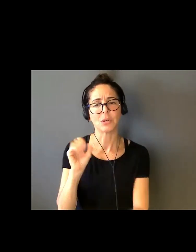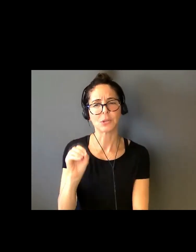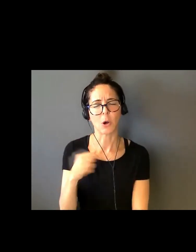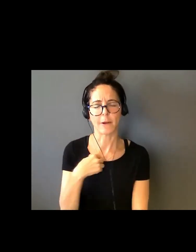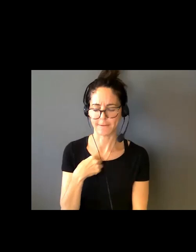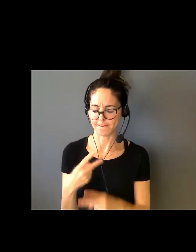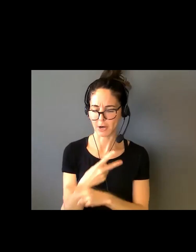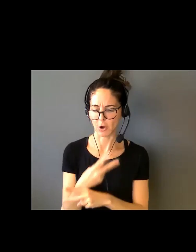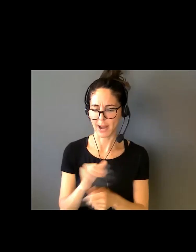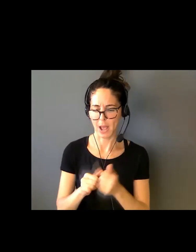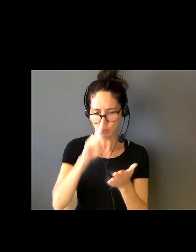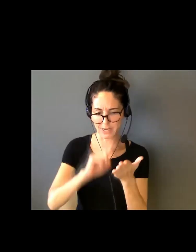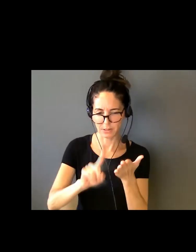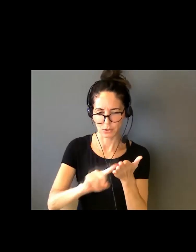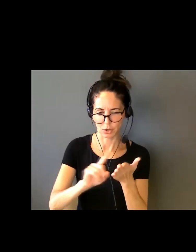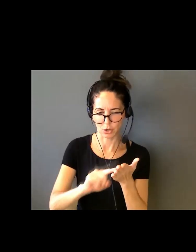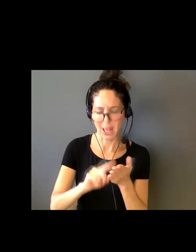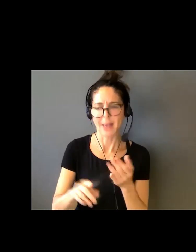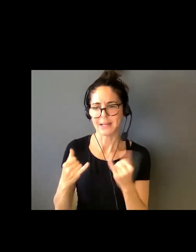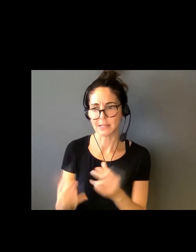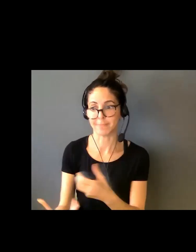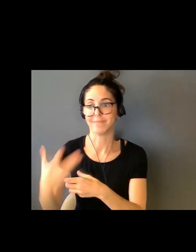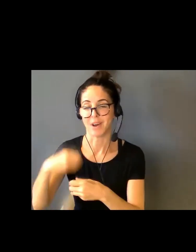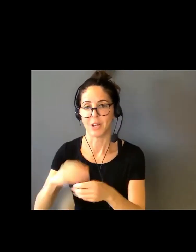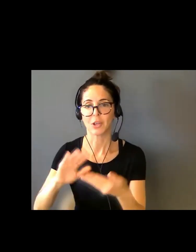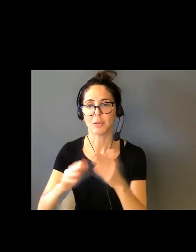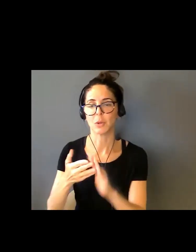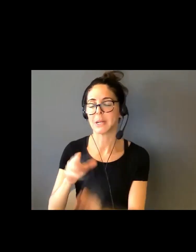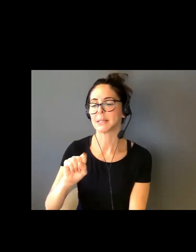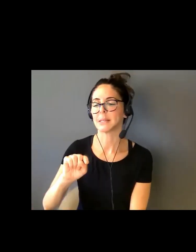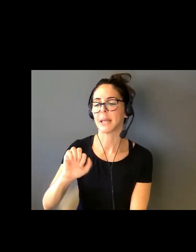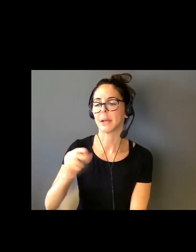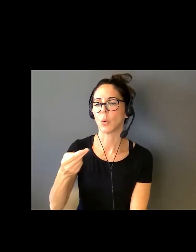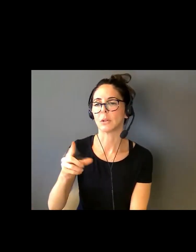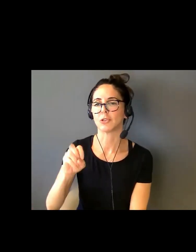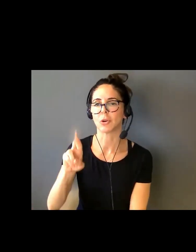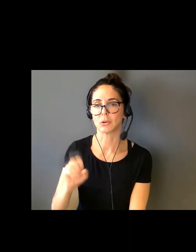in ways that involve community stakeholders who experience disablement in a lot of ways